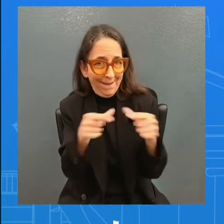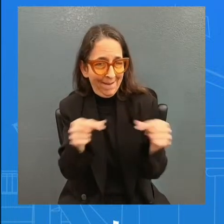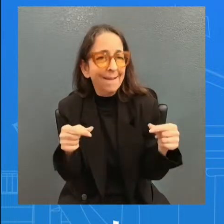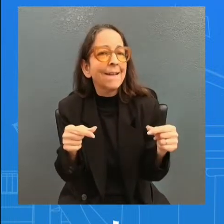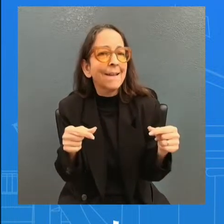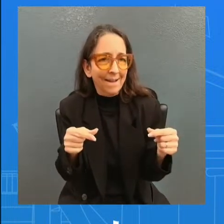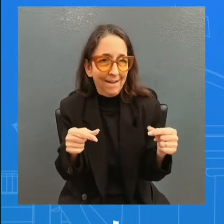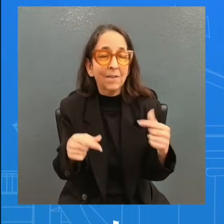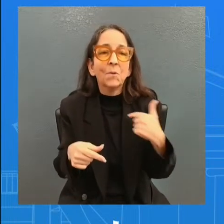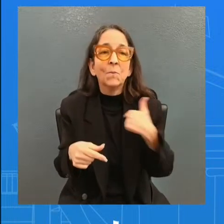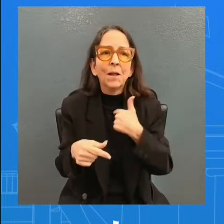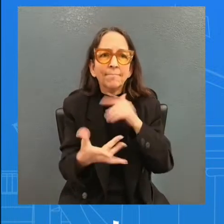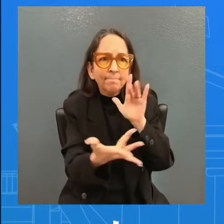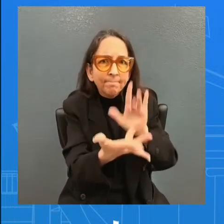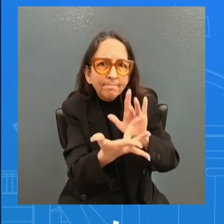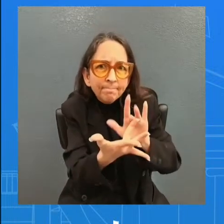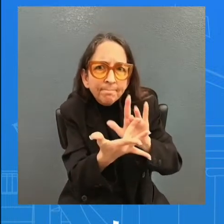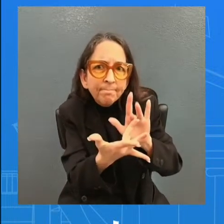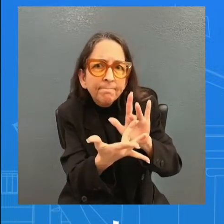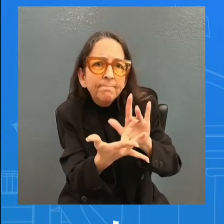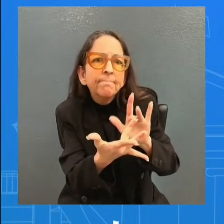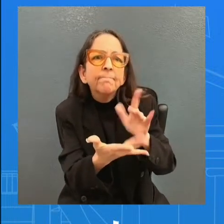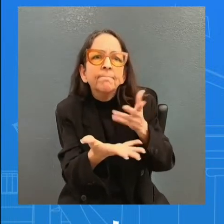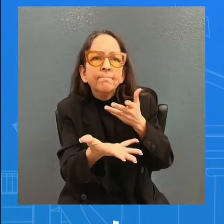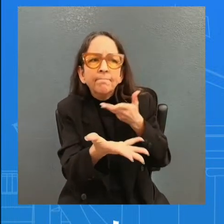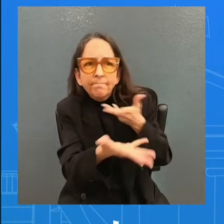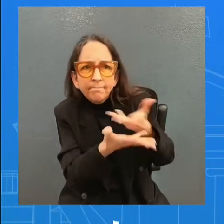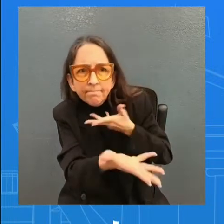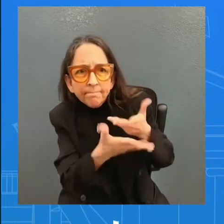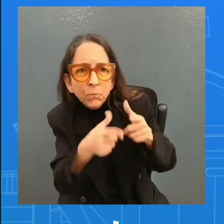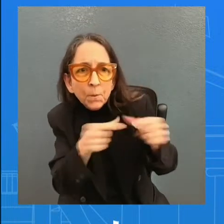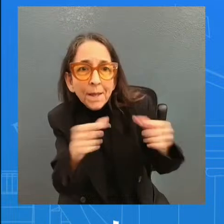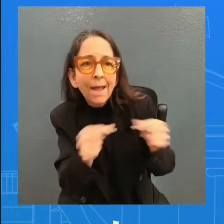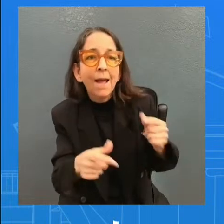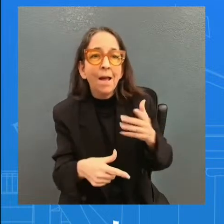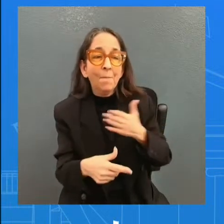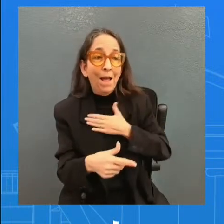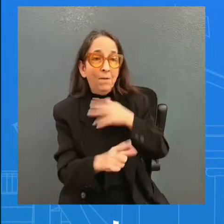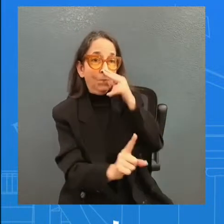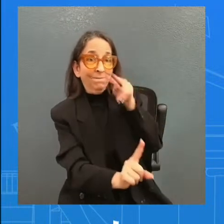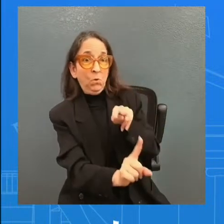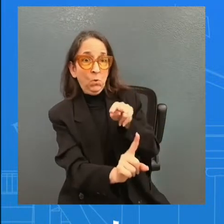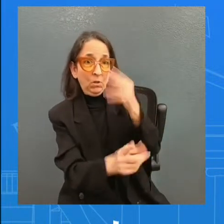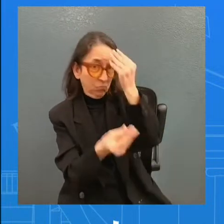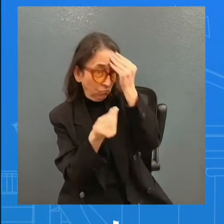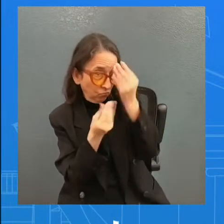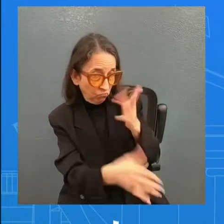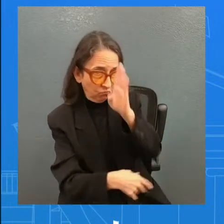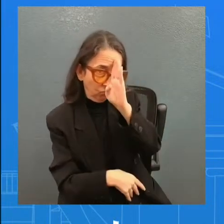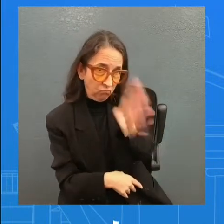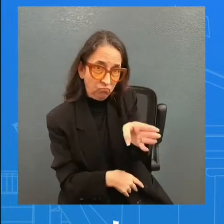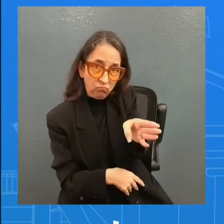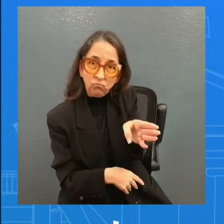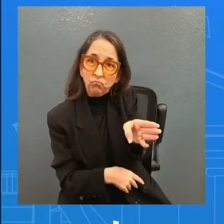conveyed our thoughts directly to them. This is about the need -- you heard me talk about how now U.S. Steel